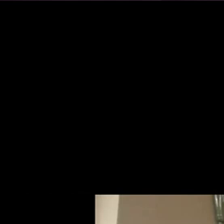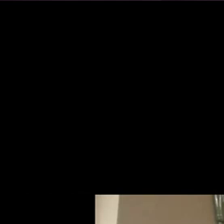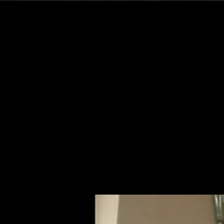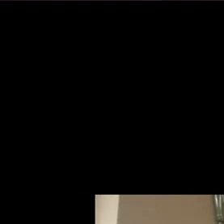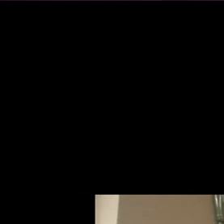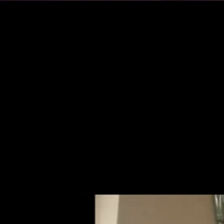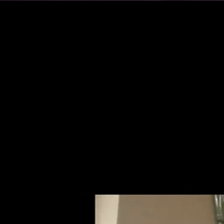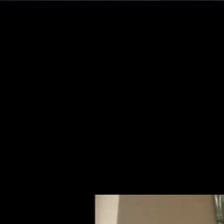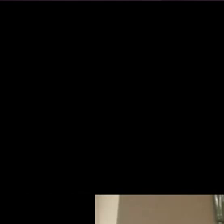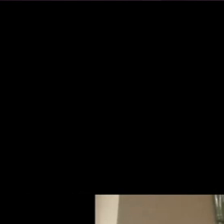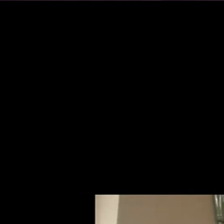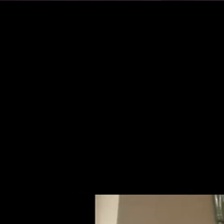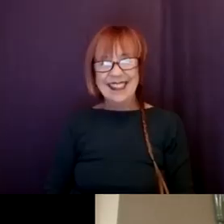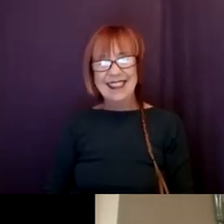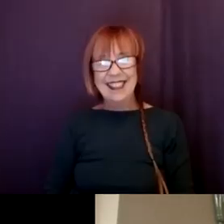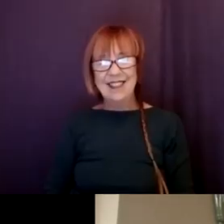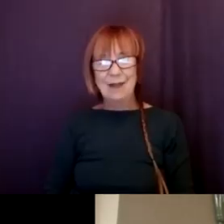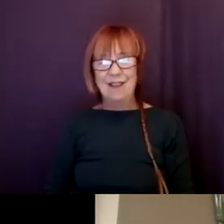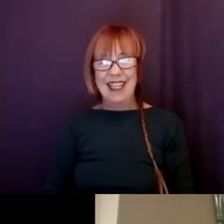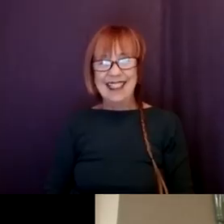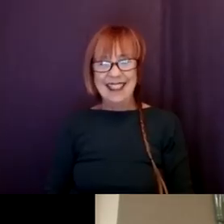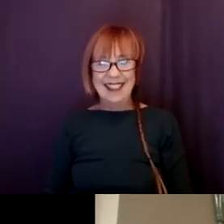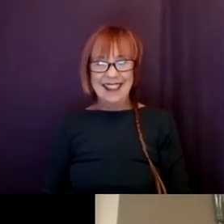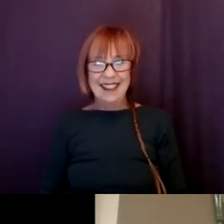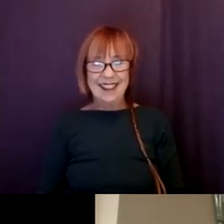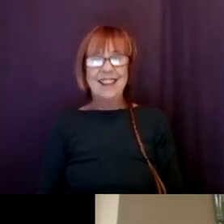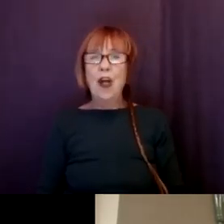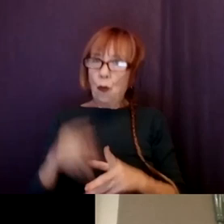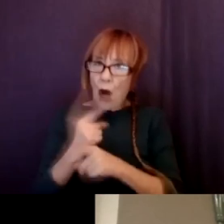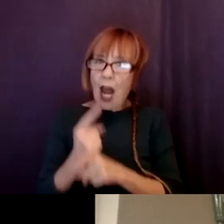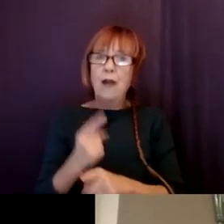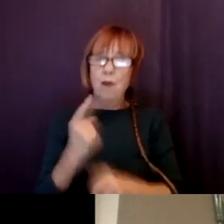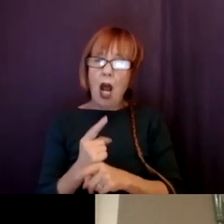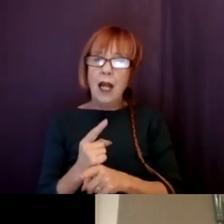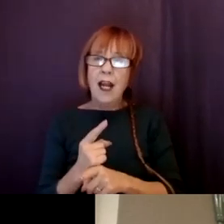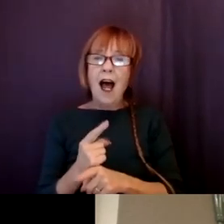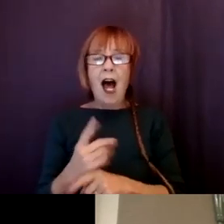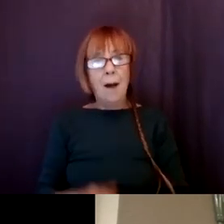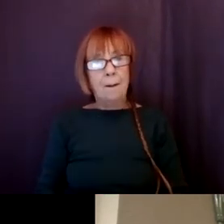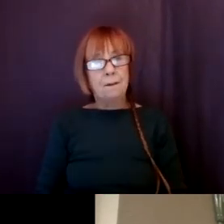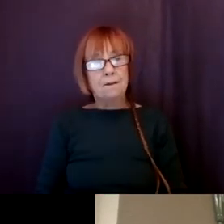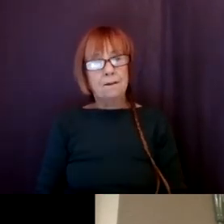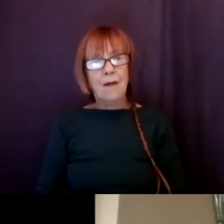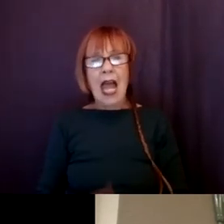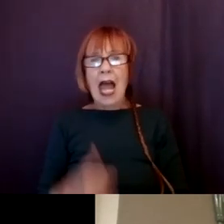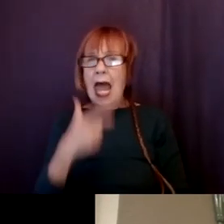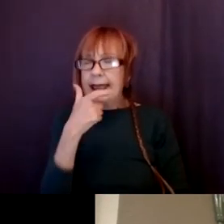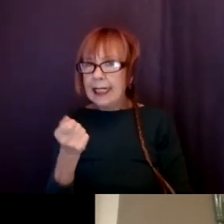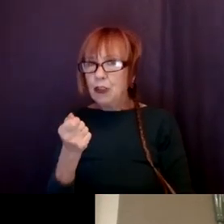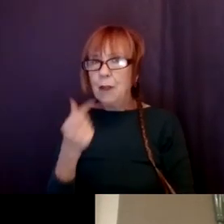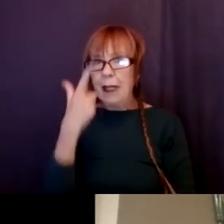DAVID - Right, right. It's interesting. I was thinking about my bar mitzvah,